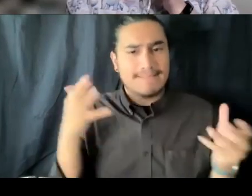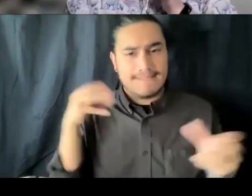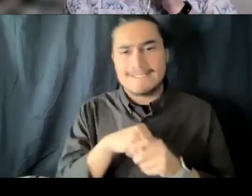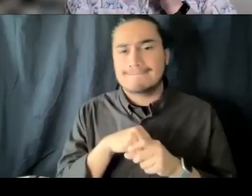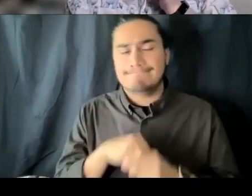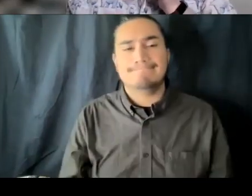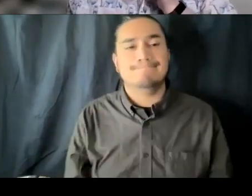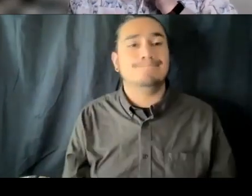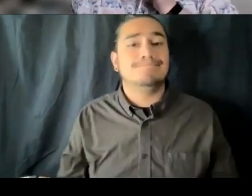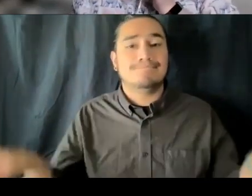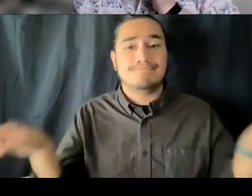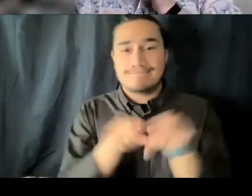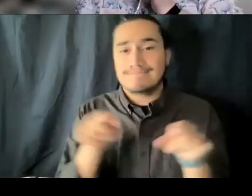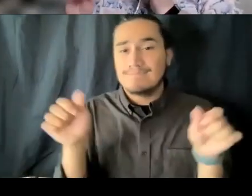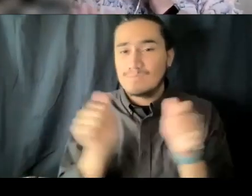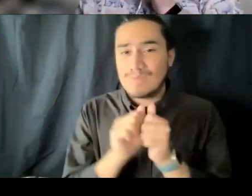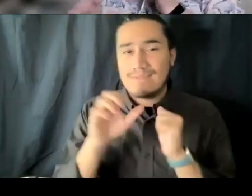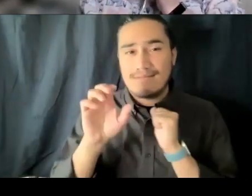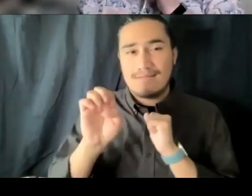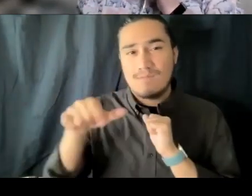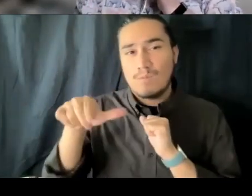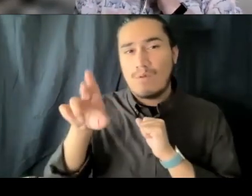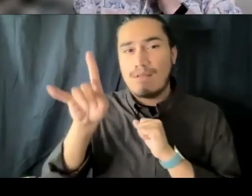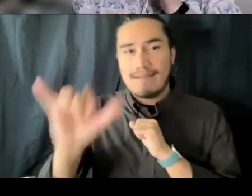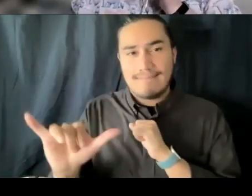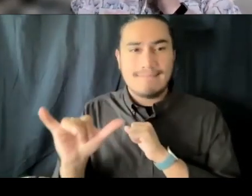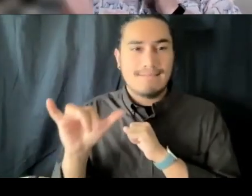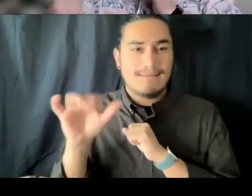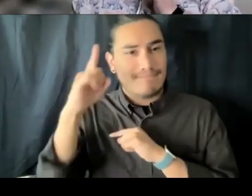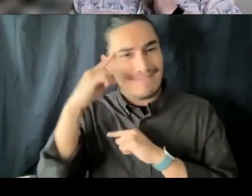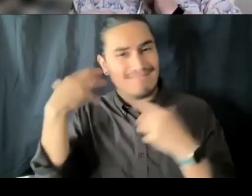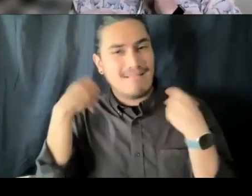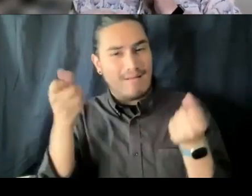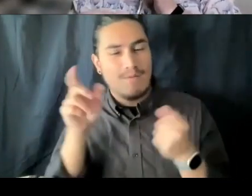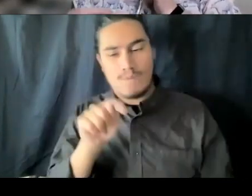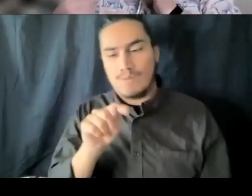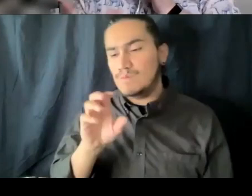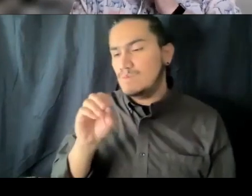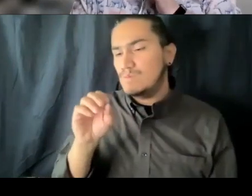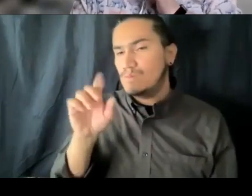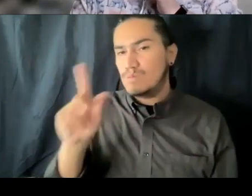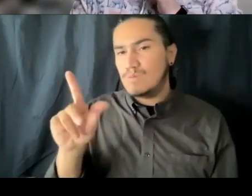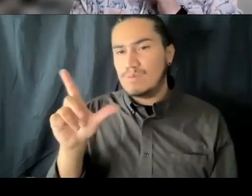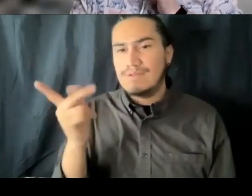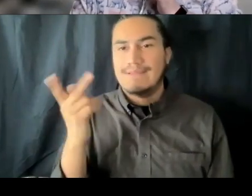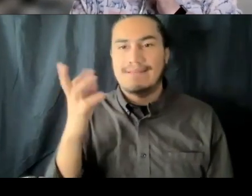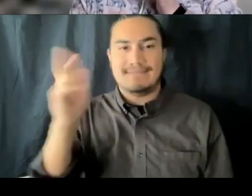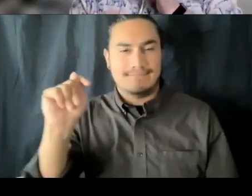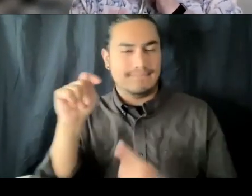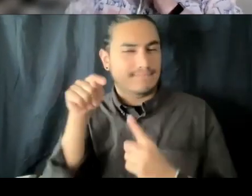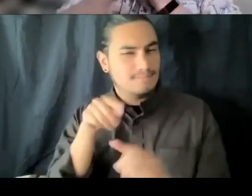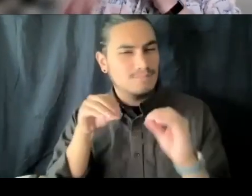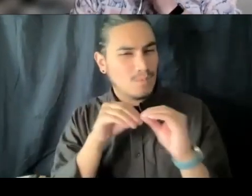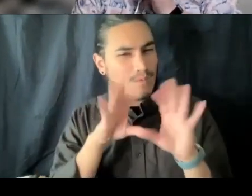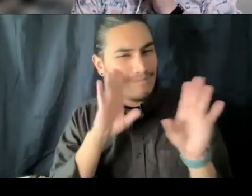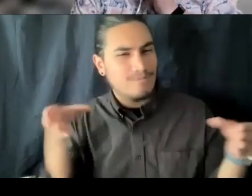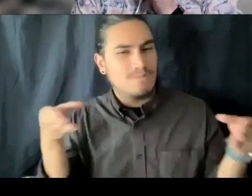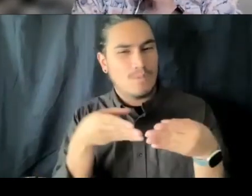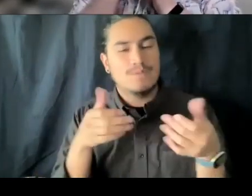Same with Equality Texas Mental Health Toolkit. This again is a lot focused on more community members,